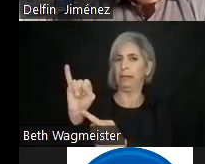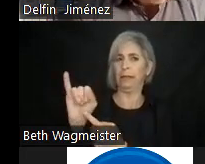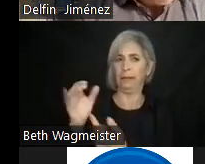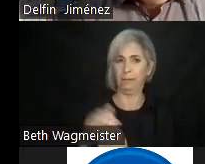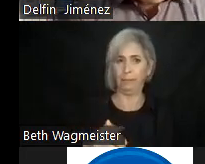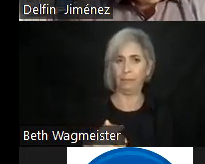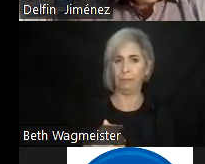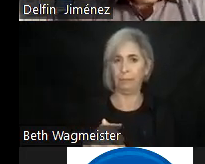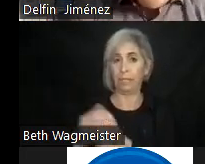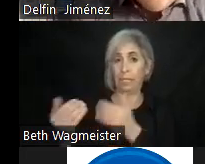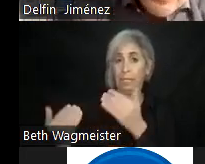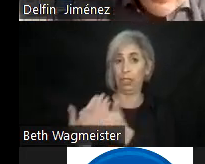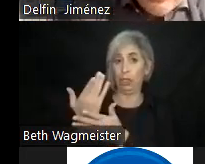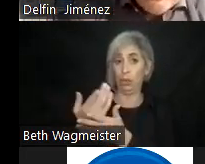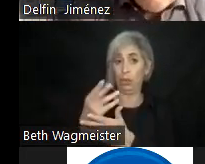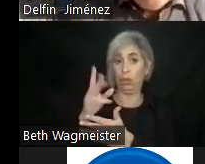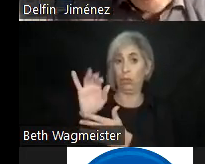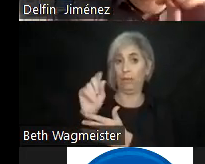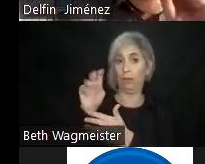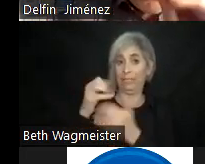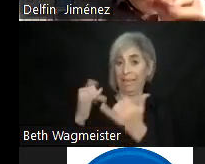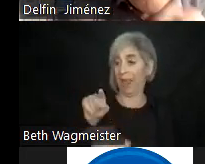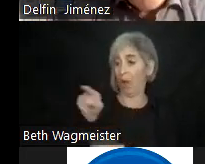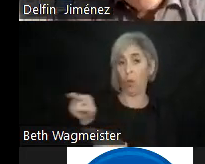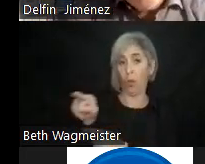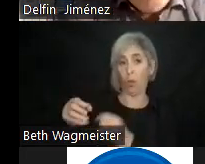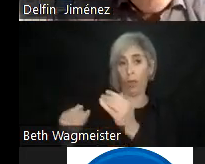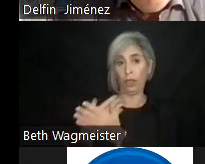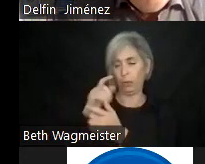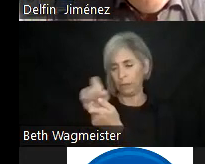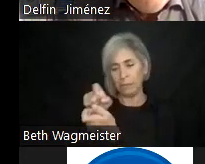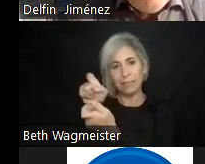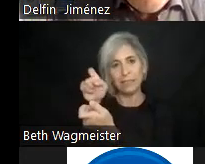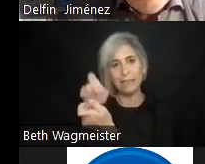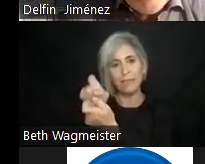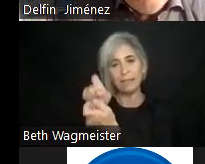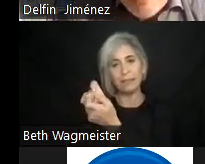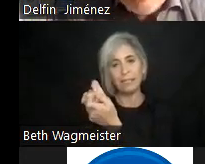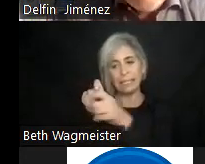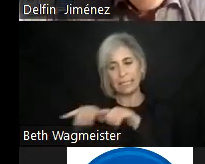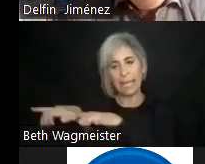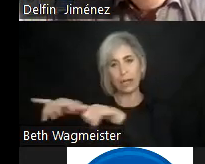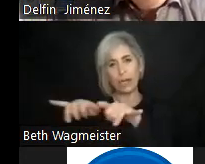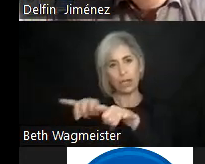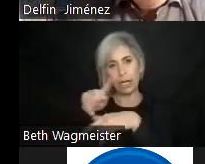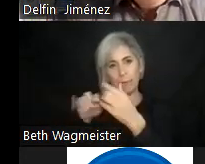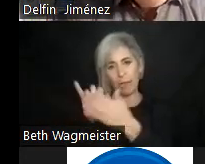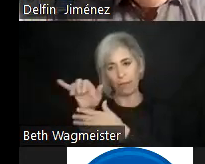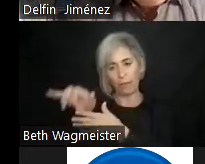you can find the new reference with the specific standard about this. And